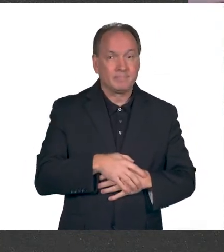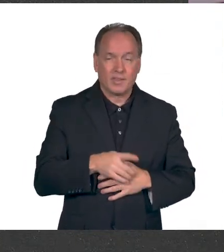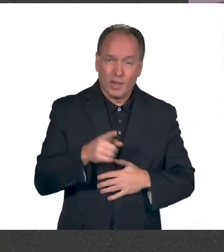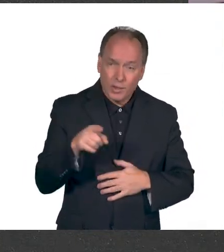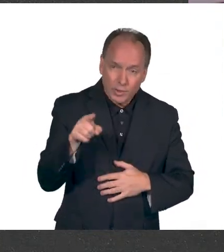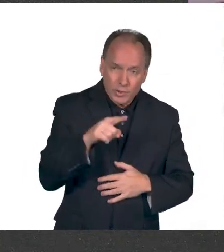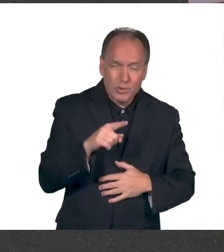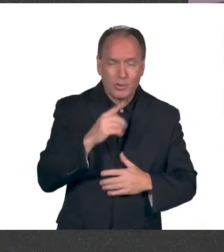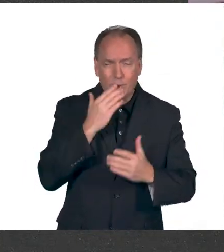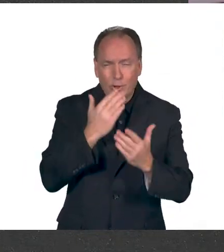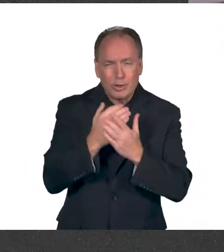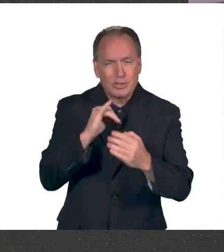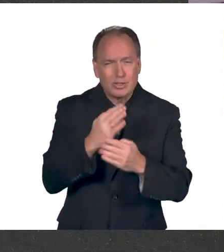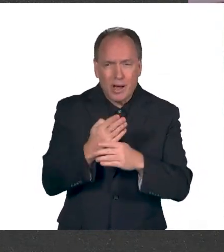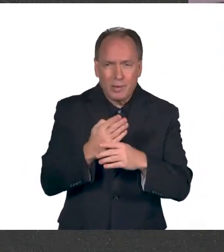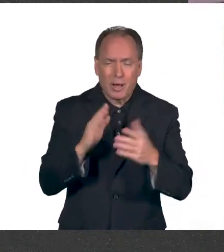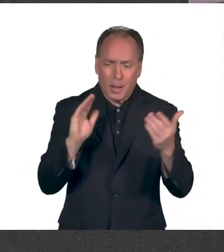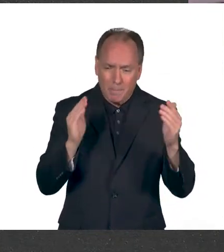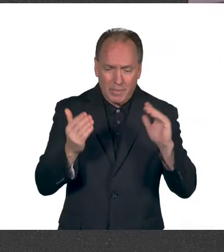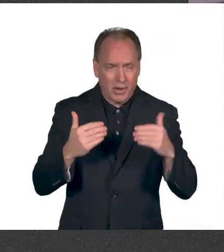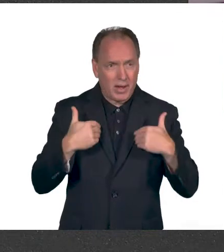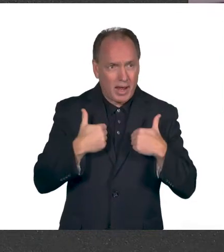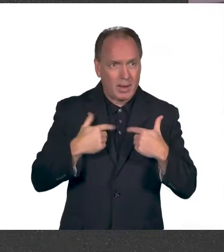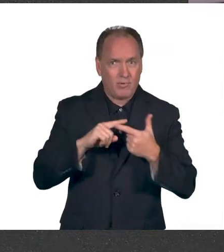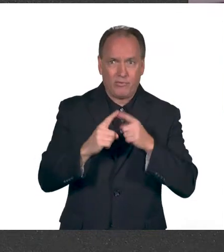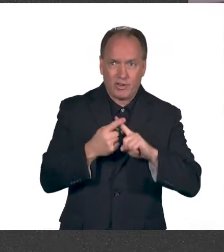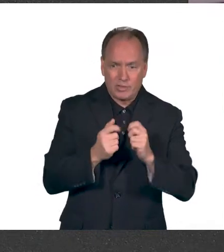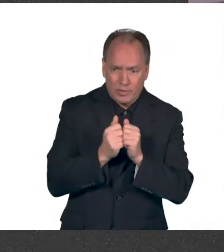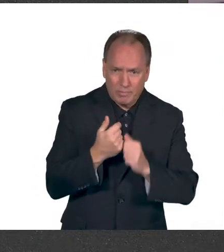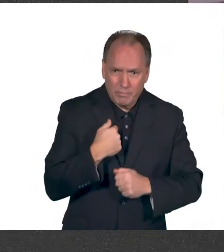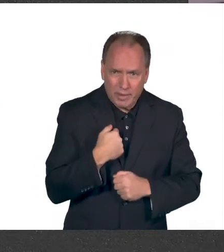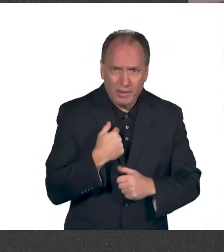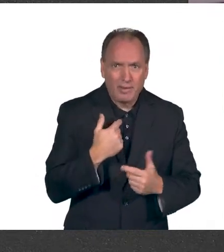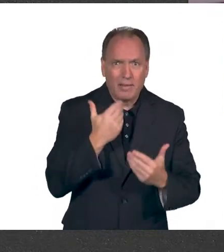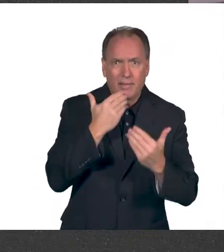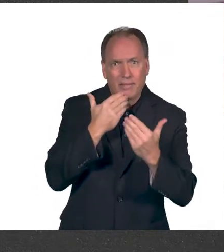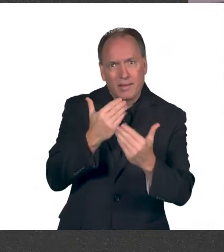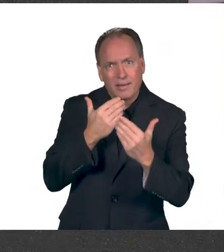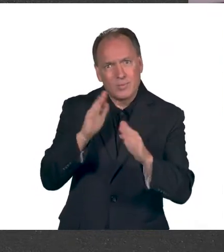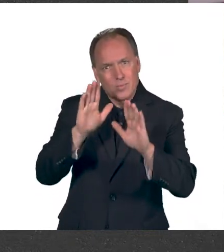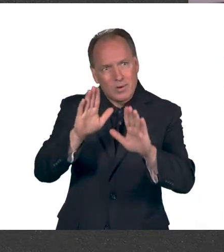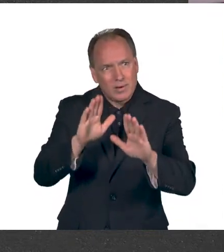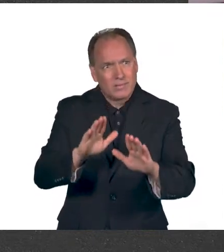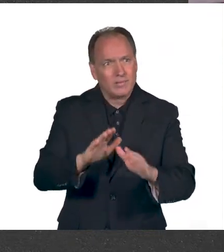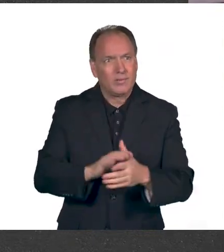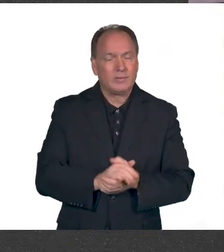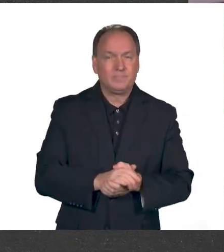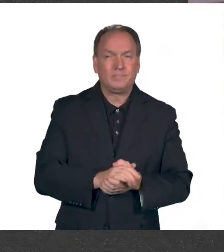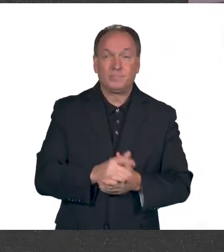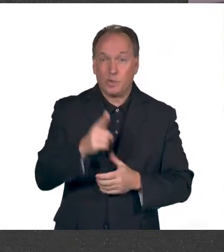You did such a good job comparing our animal friends with me. Wonderful!